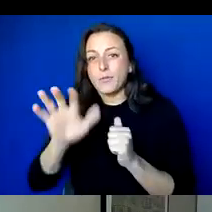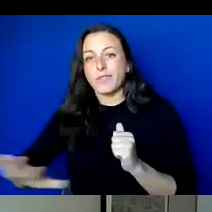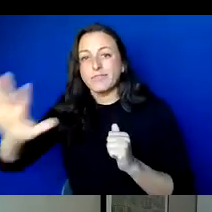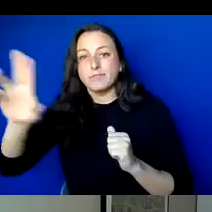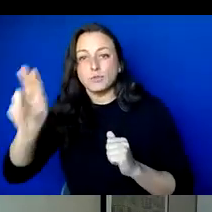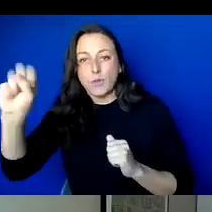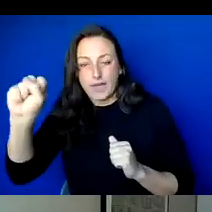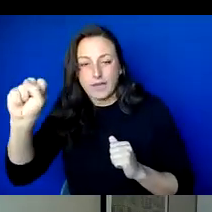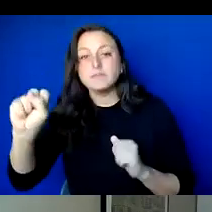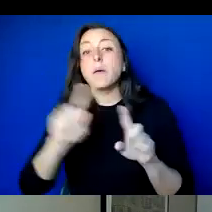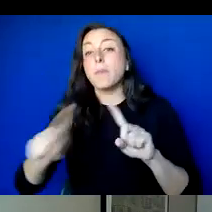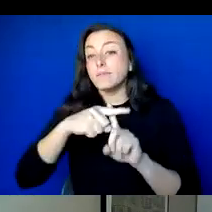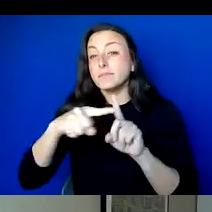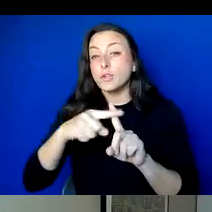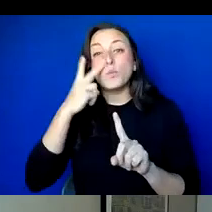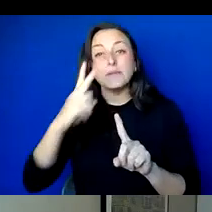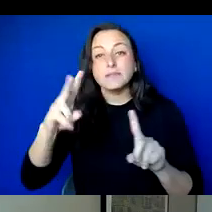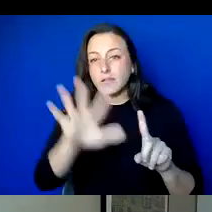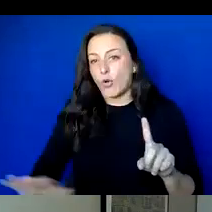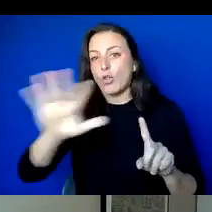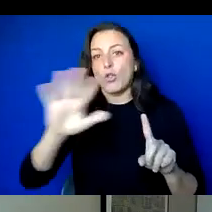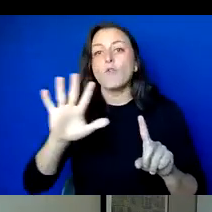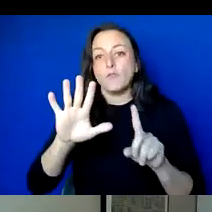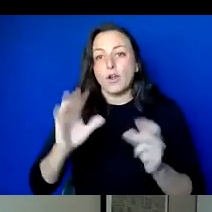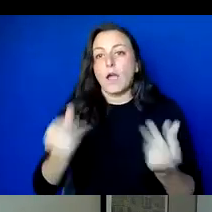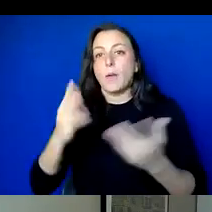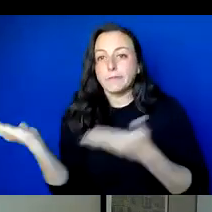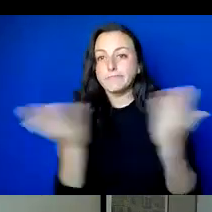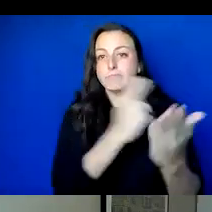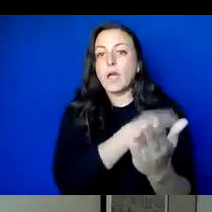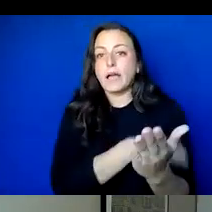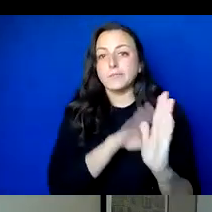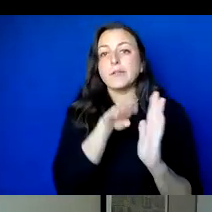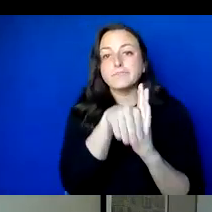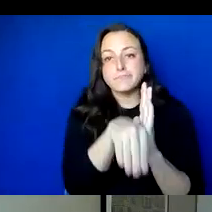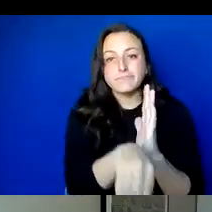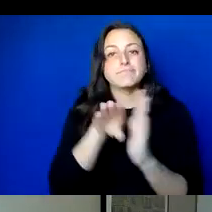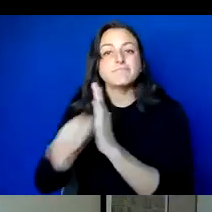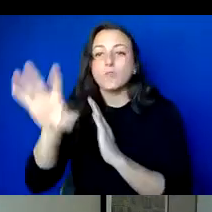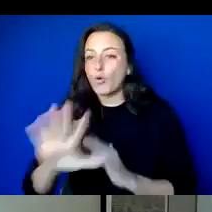decline in hospitalizations not just in Colorado now but in the country as a whole. Next slide.